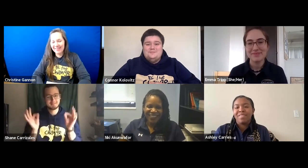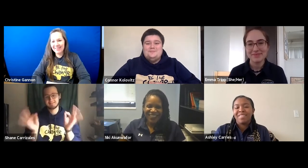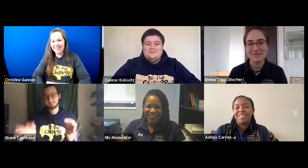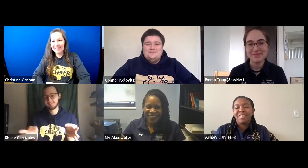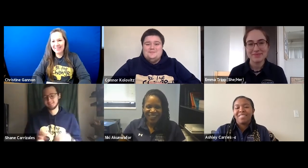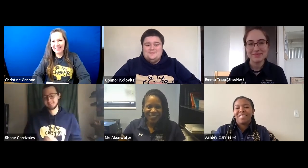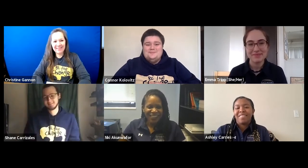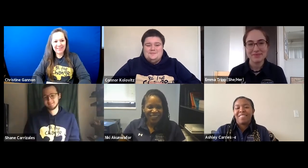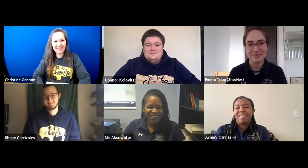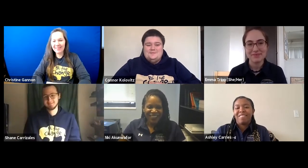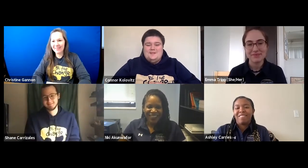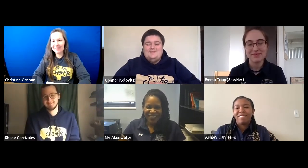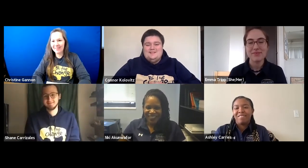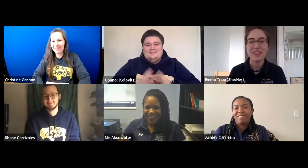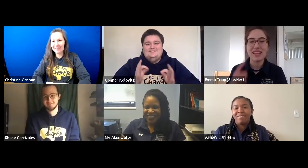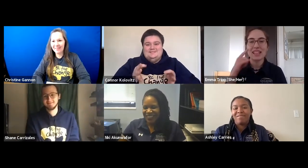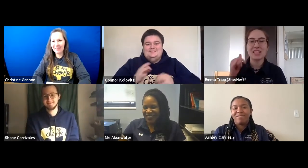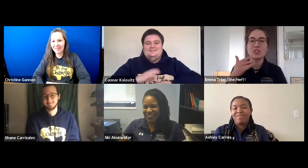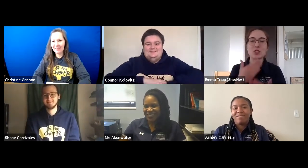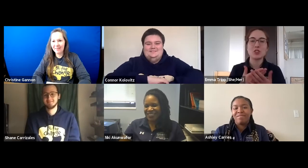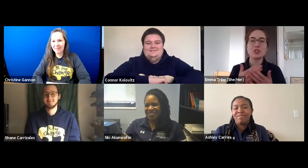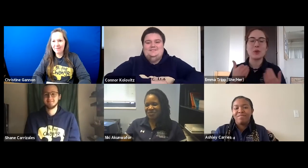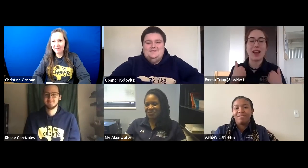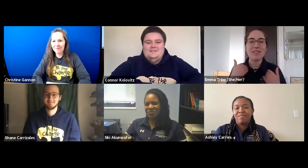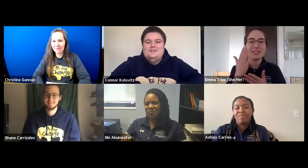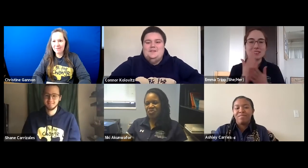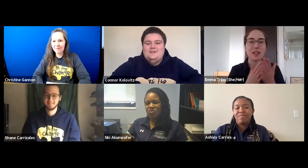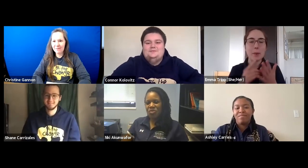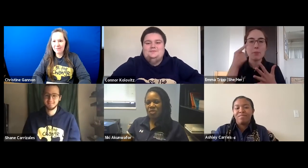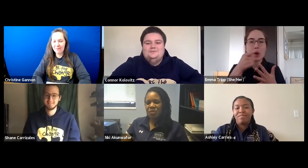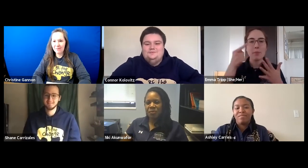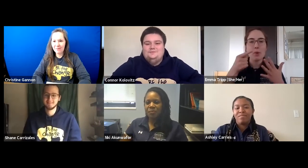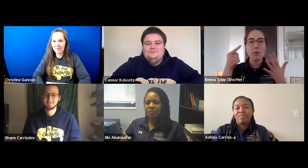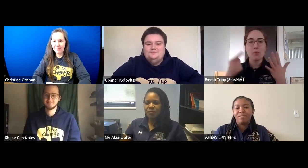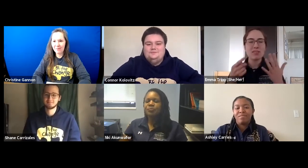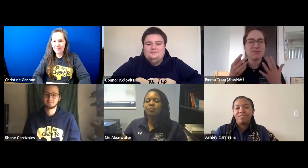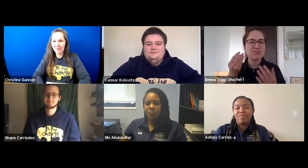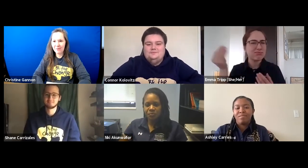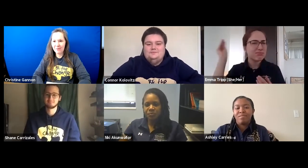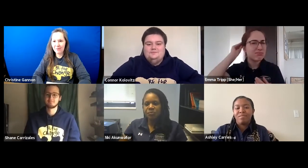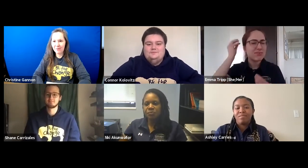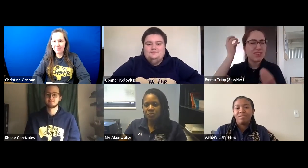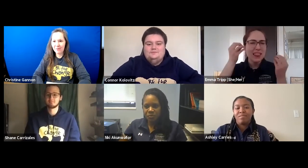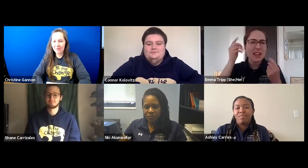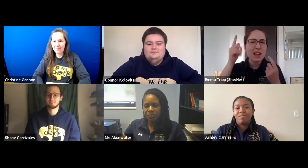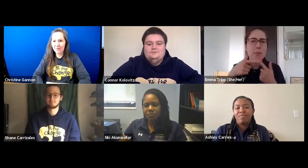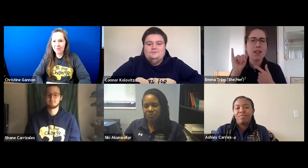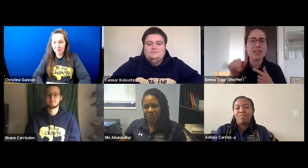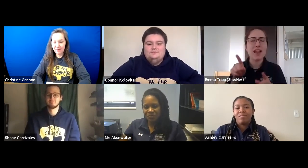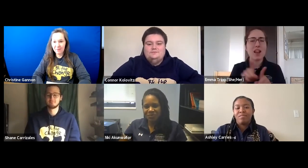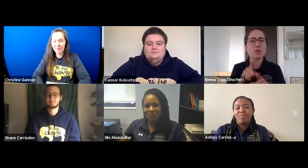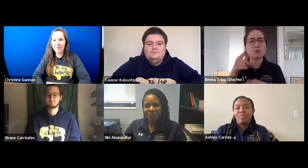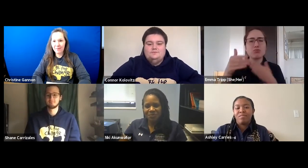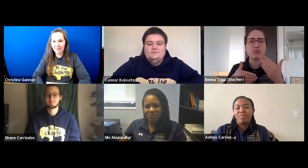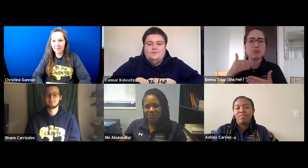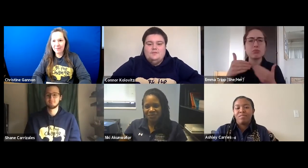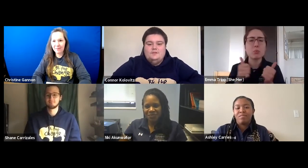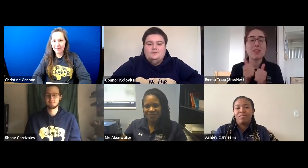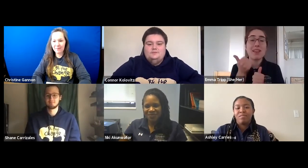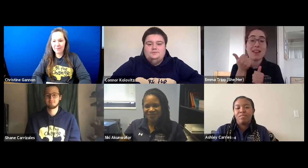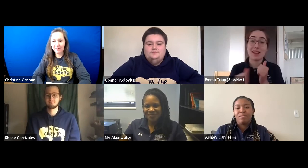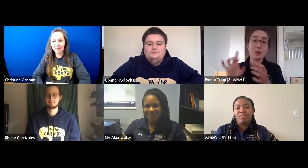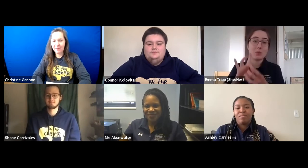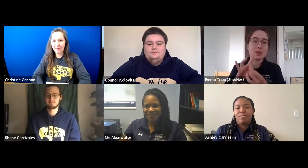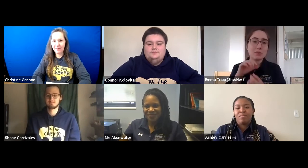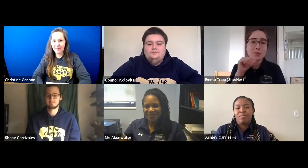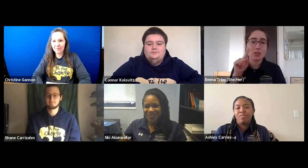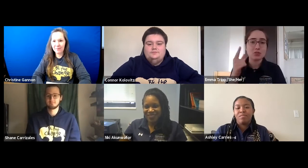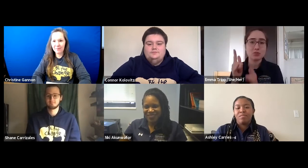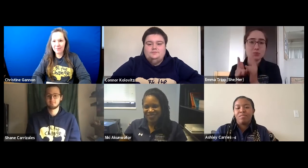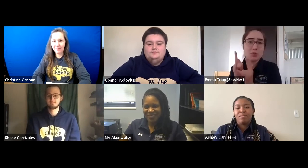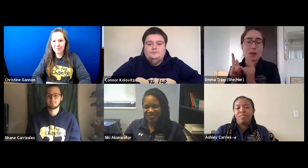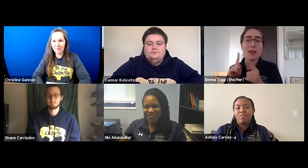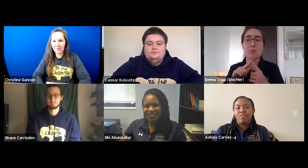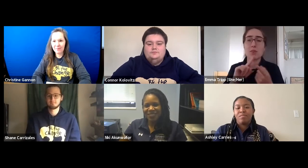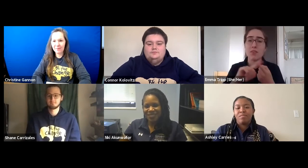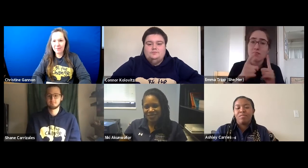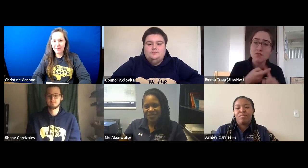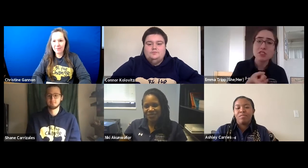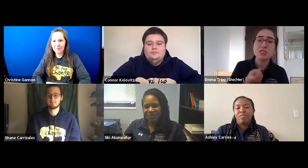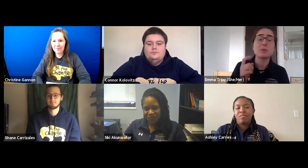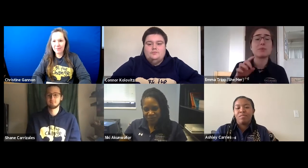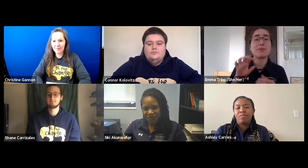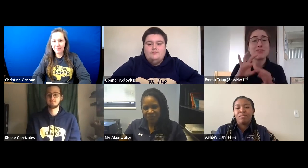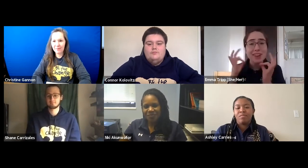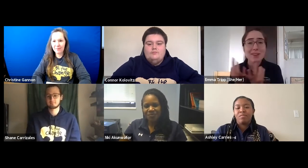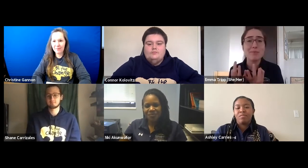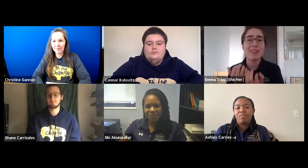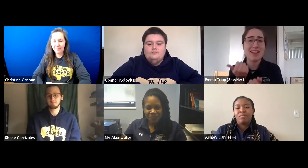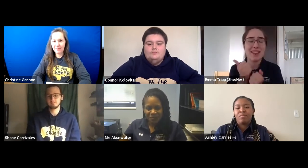> It’s good to have some points to a perfect put in the back of your mind and think about not just in romantic relationships but also in family and friendships